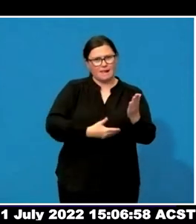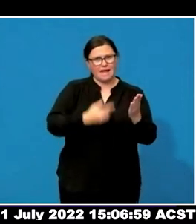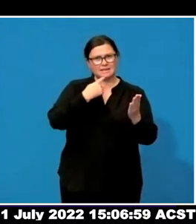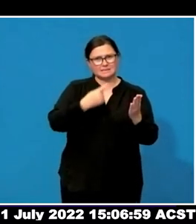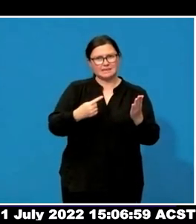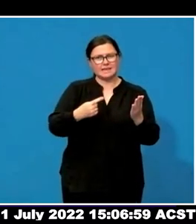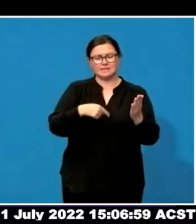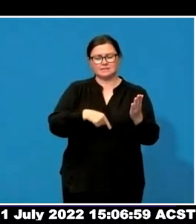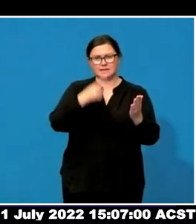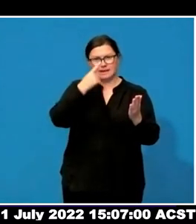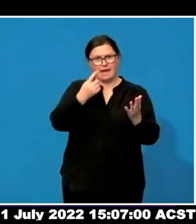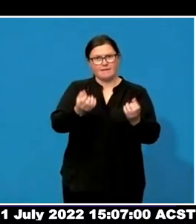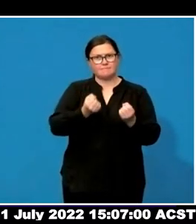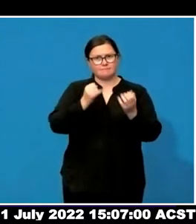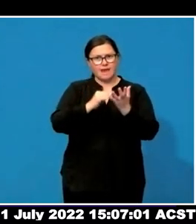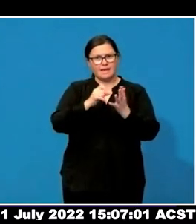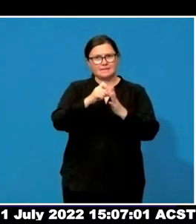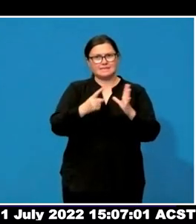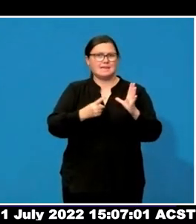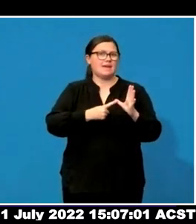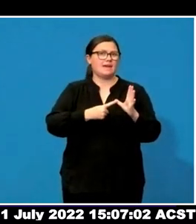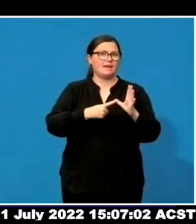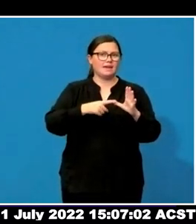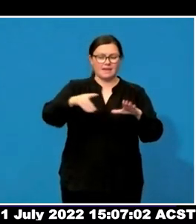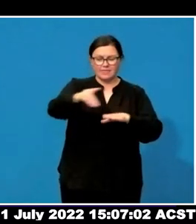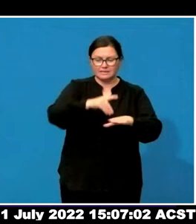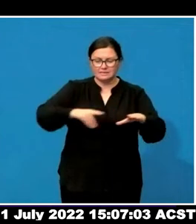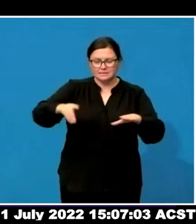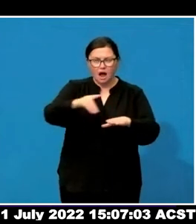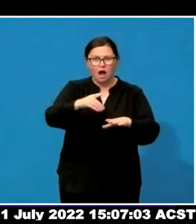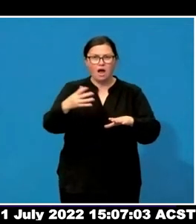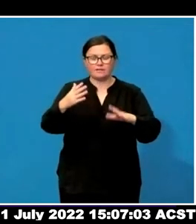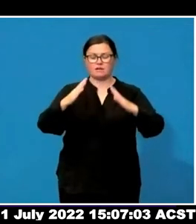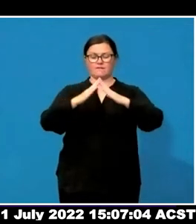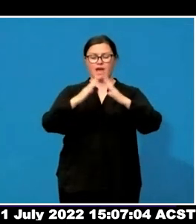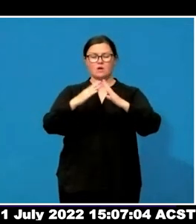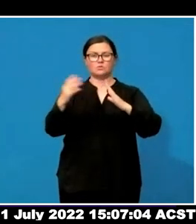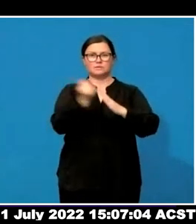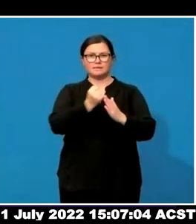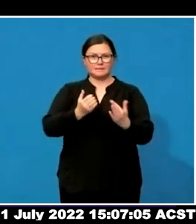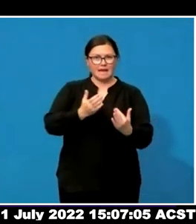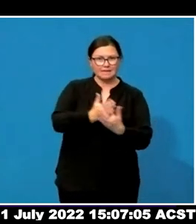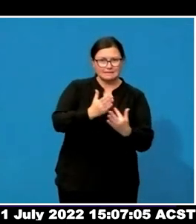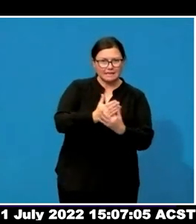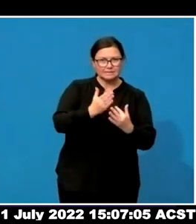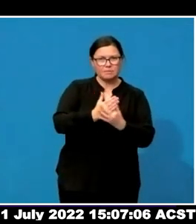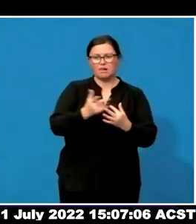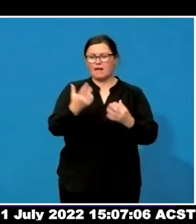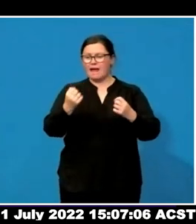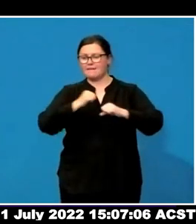The design category is fully accessible, building type is house, three residents, located in Northern Territory, outback."